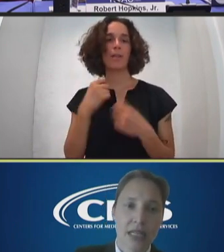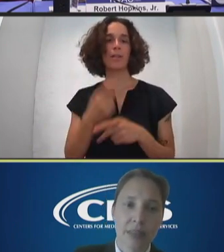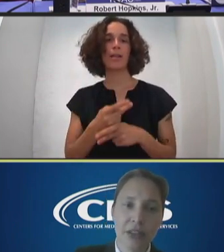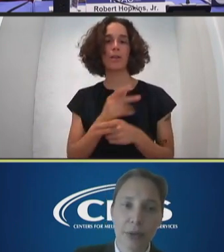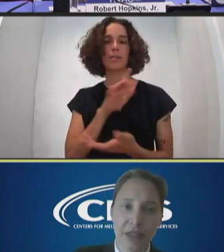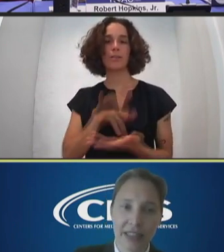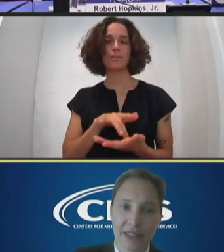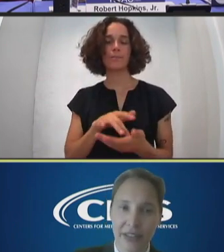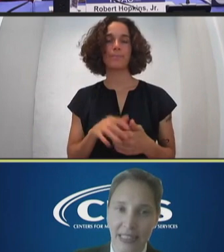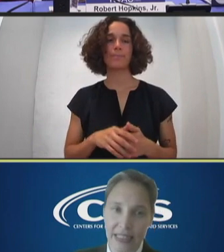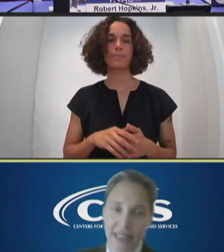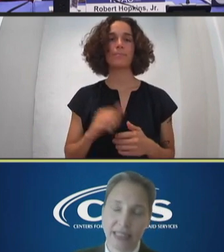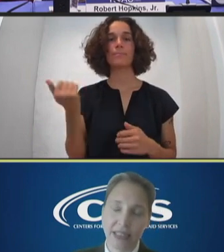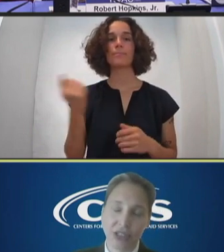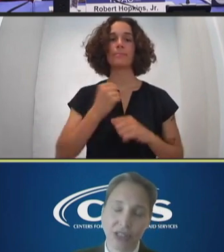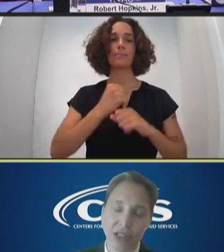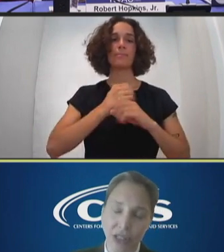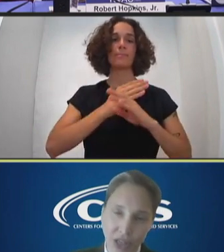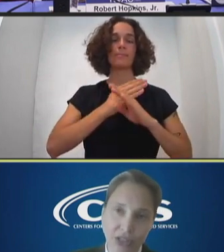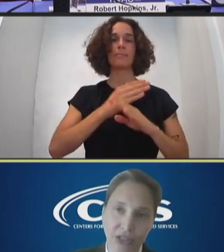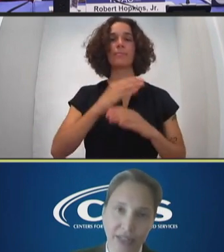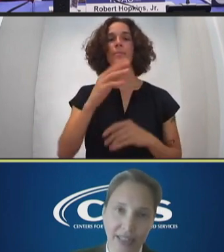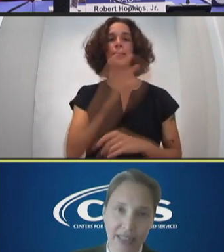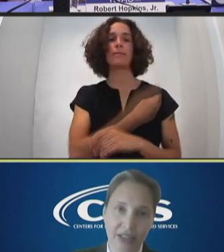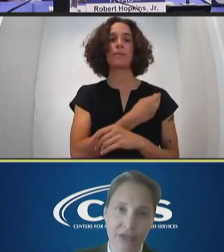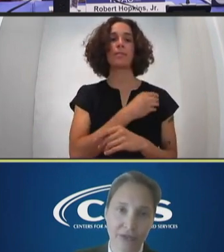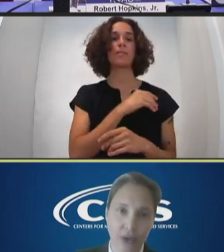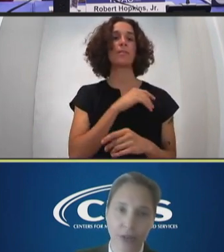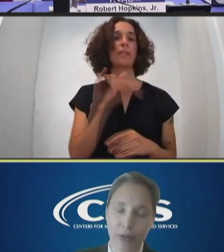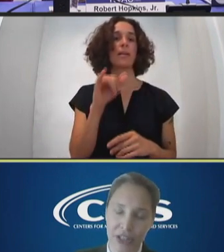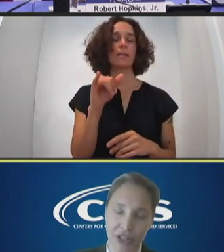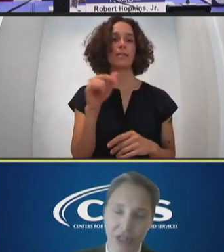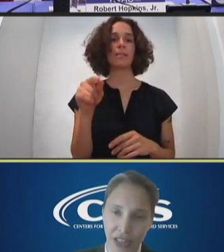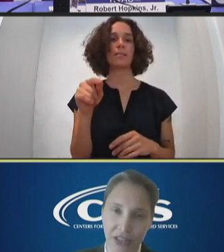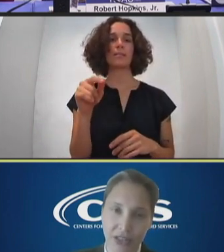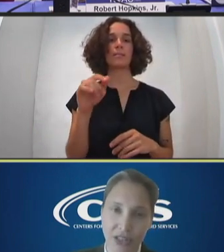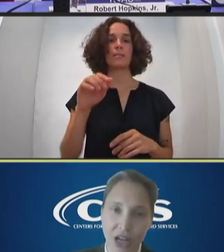Some other preventative vaccines, such as the Zoster vaccine for the prevention of shingles,